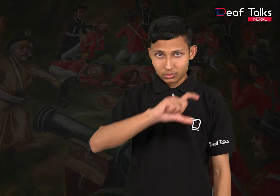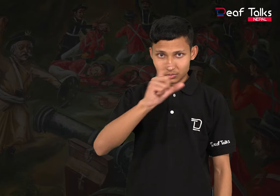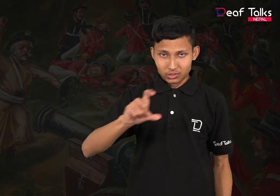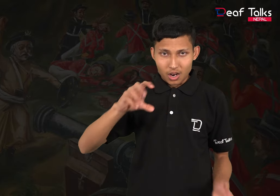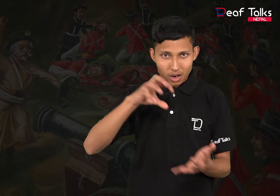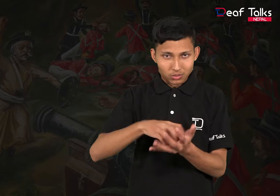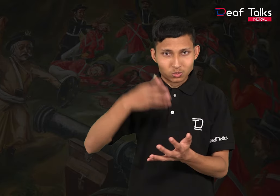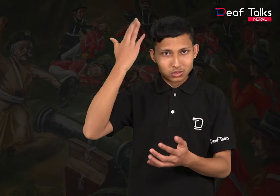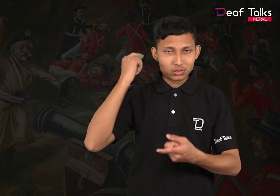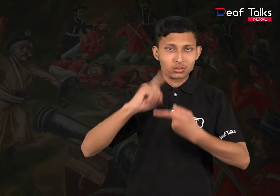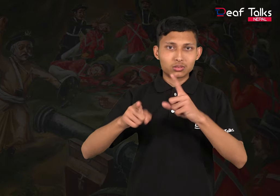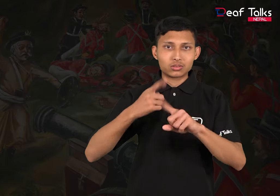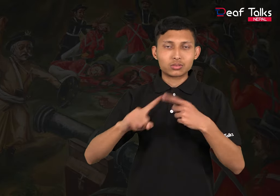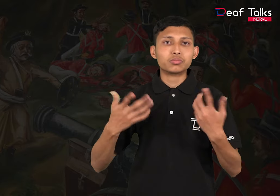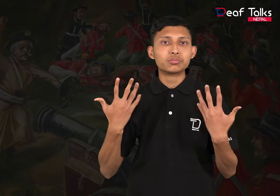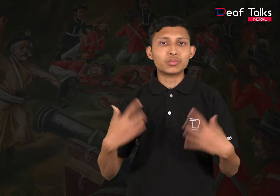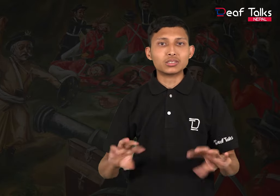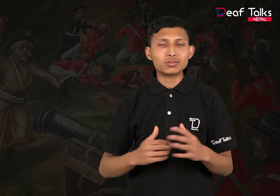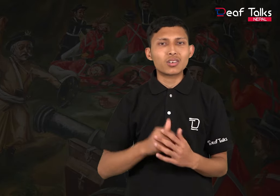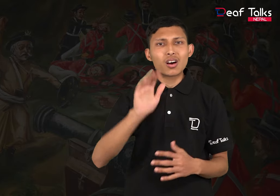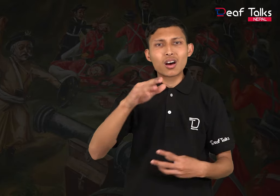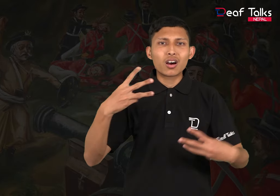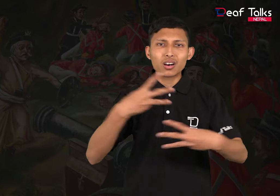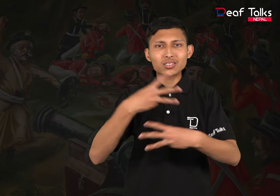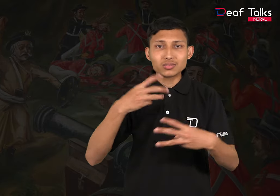There were some war took place in Nepal: For example: